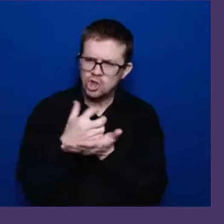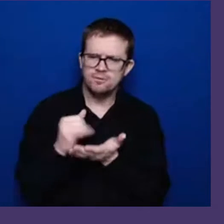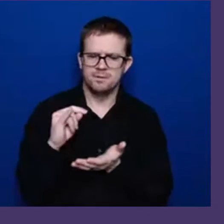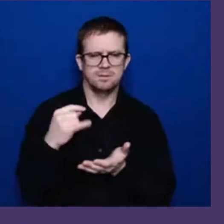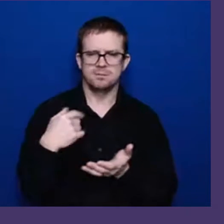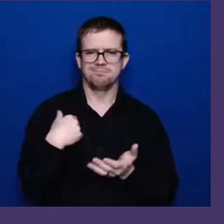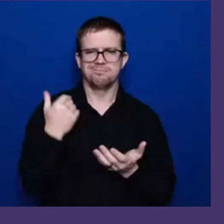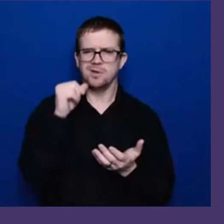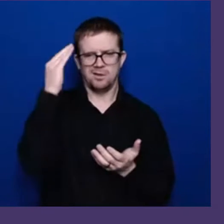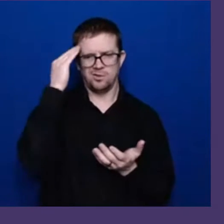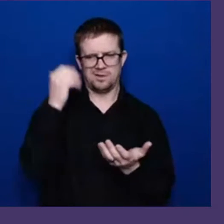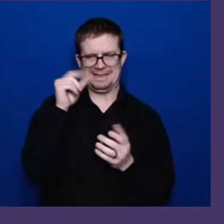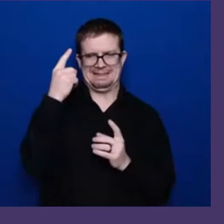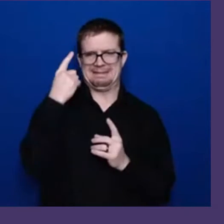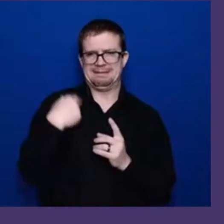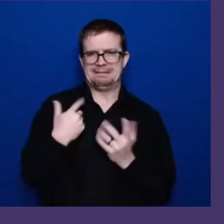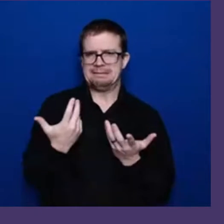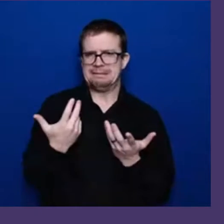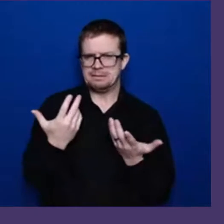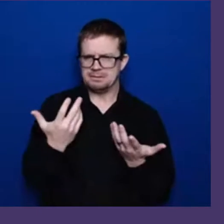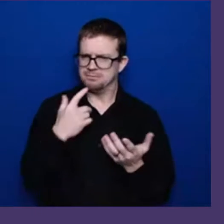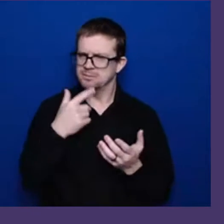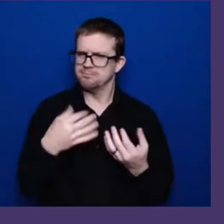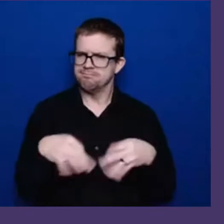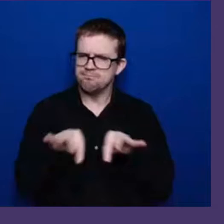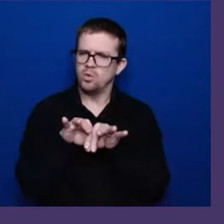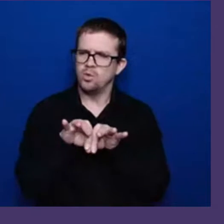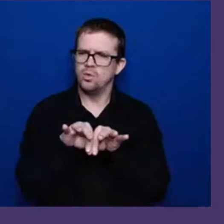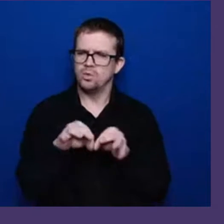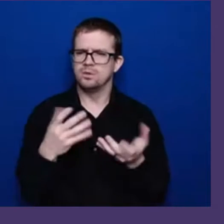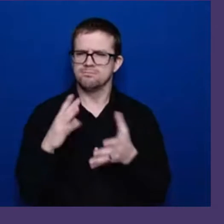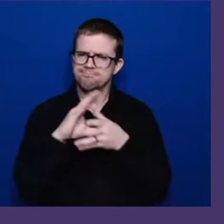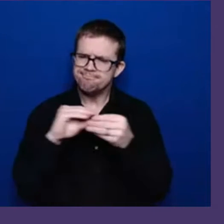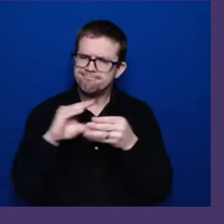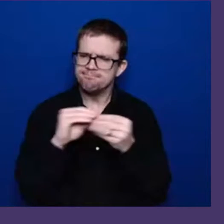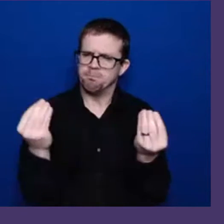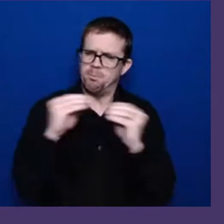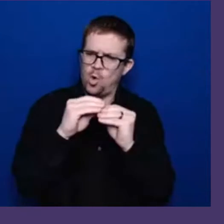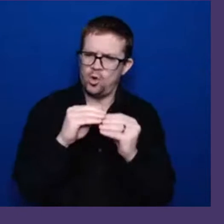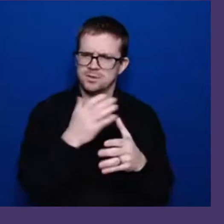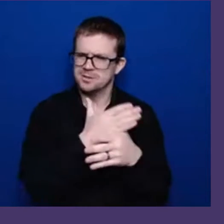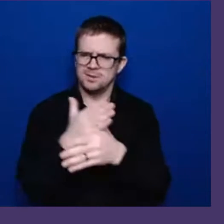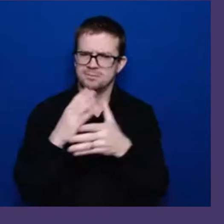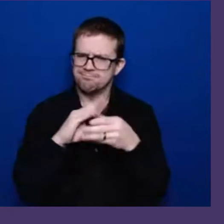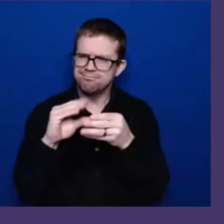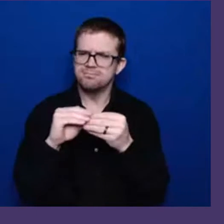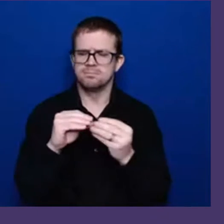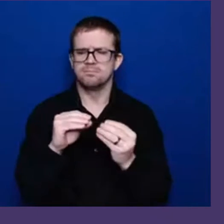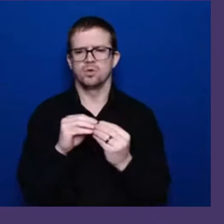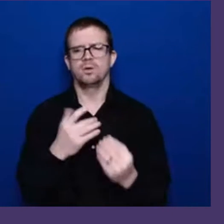significantly more stories that relate to people and then empower our communities to be better and to do better.